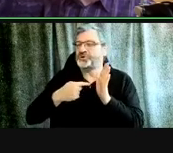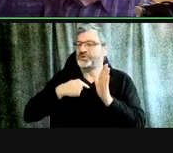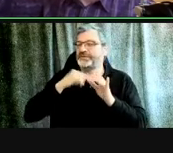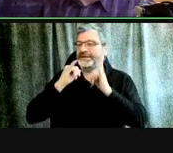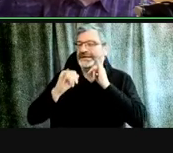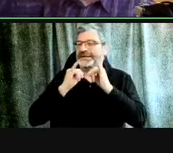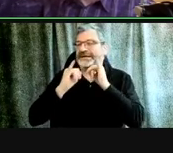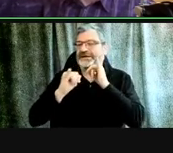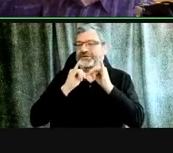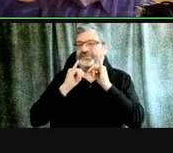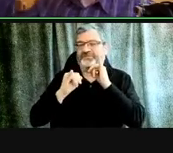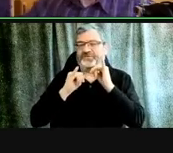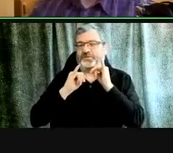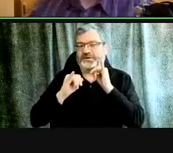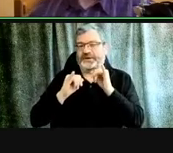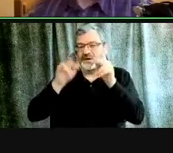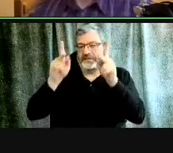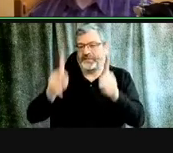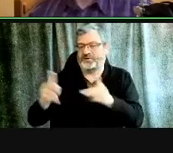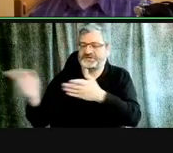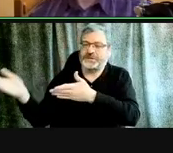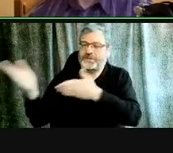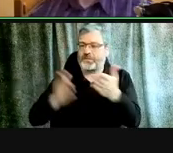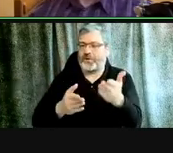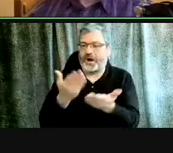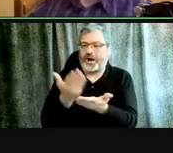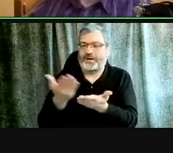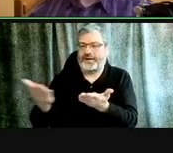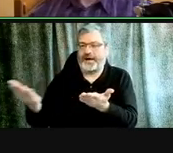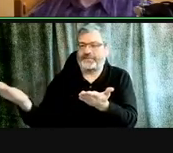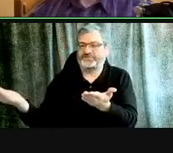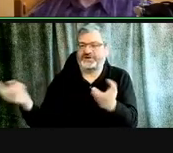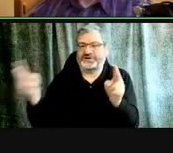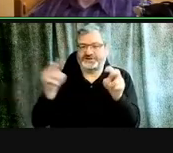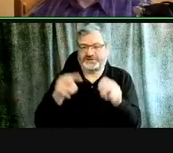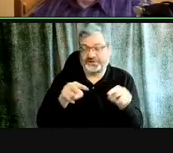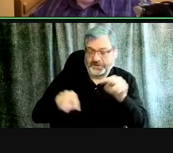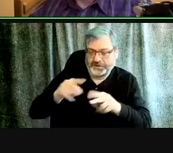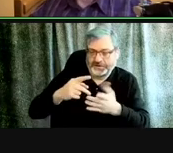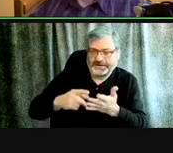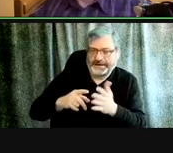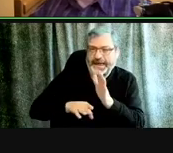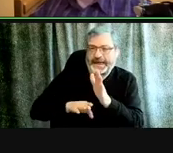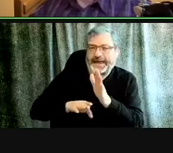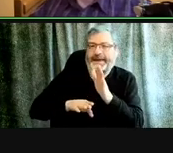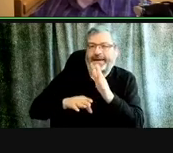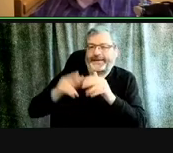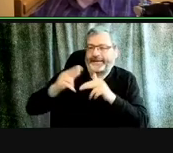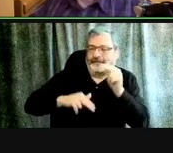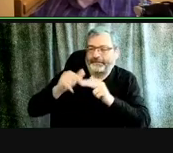an object and building relationship with visitors in a therapeutic kind of way.